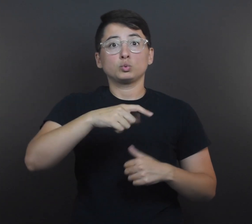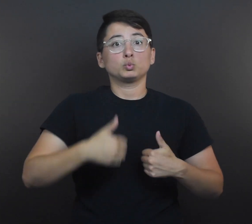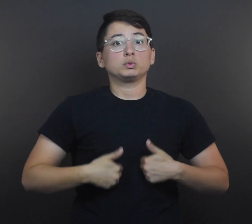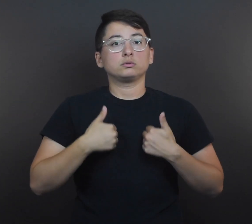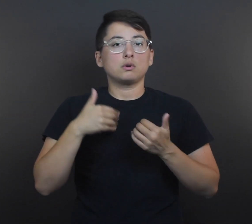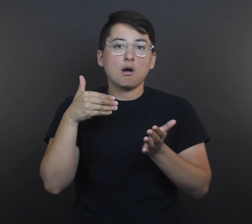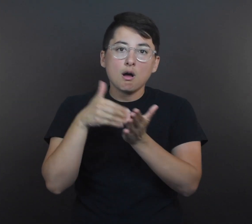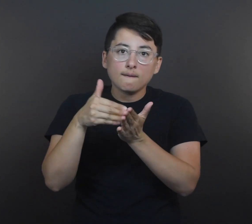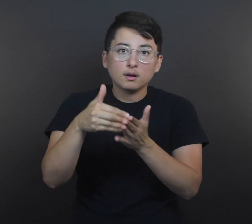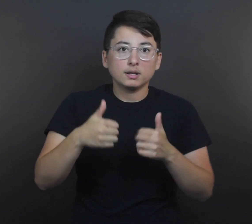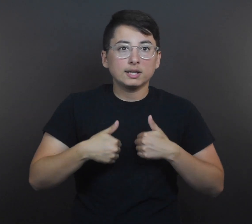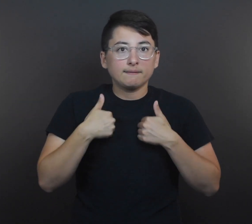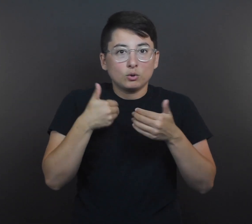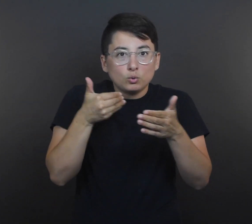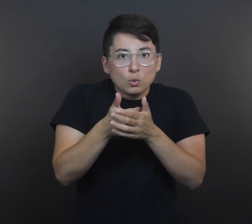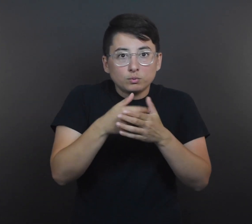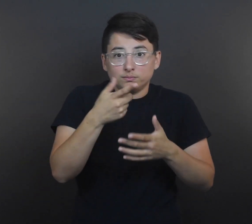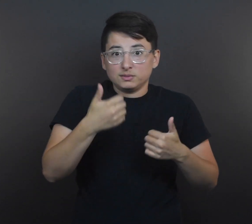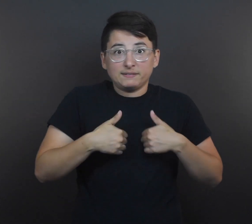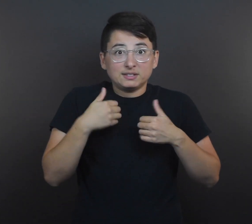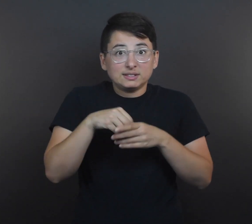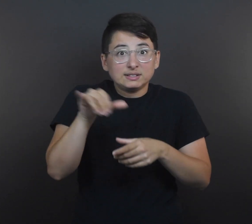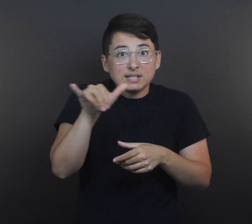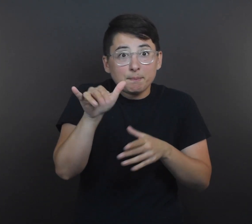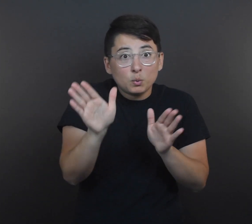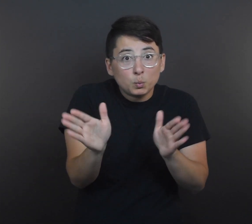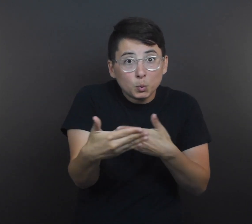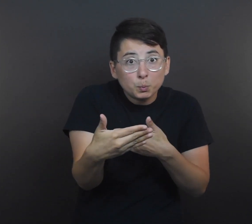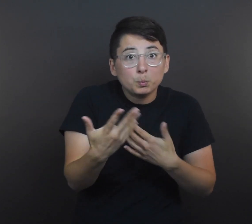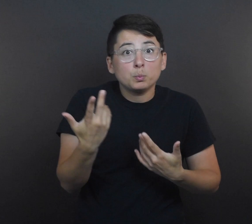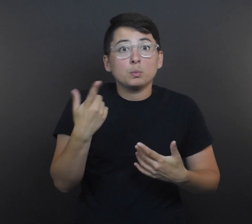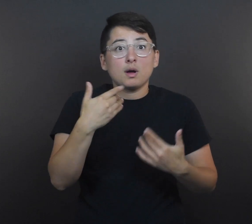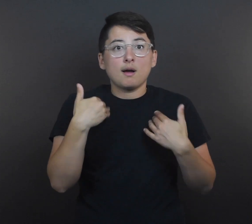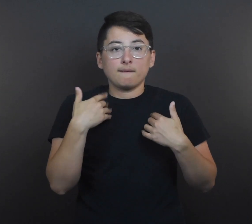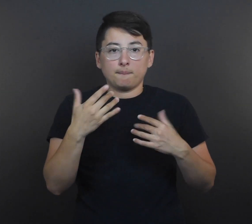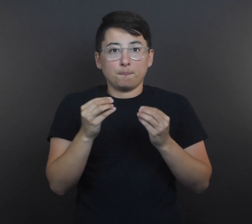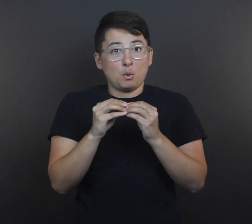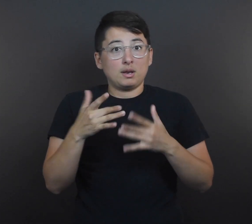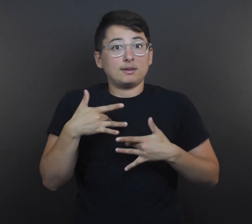These residents often live together in the same room, are more likely to have chronic